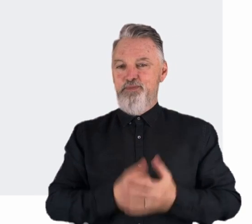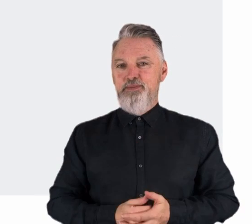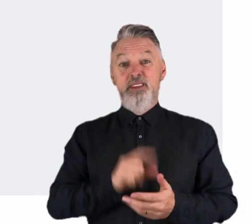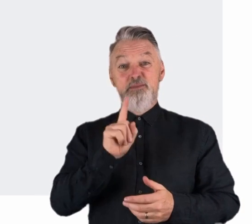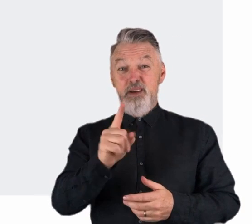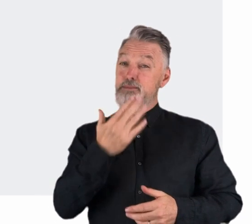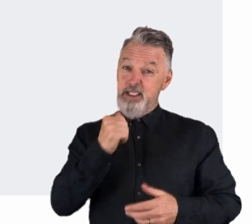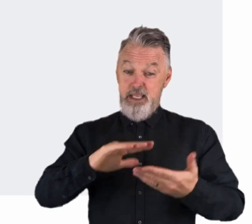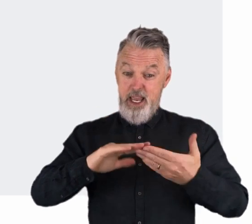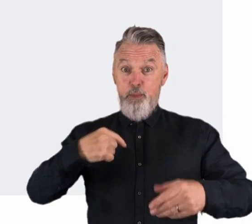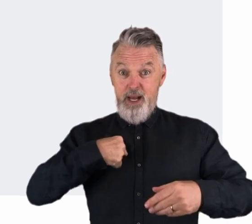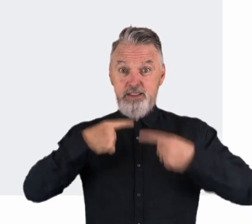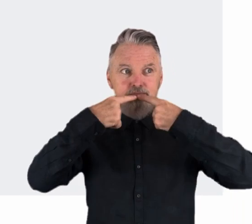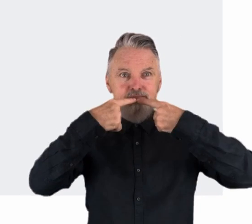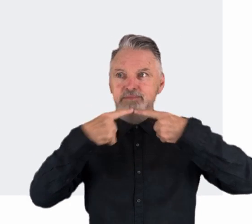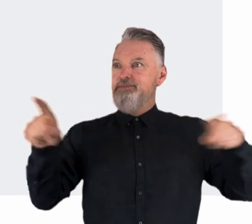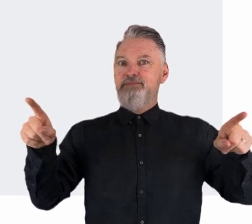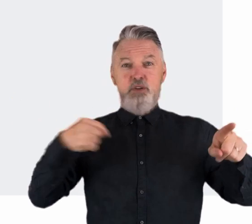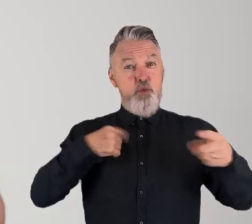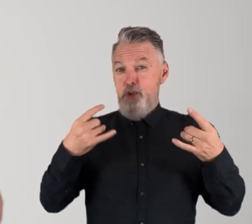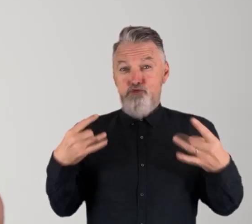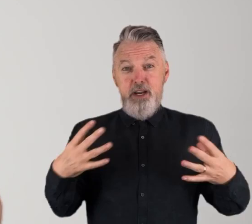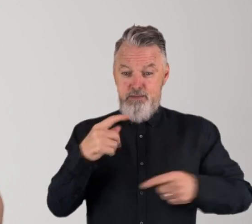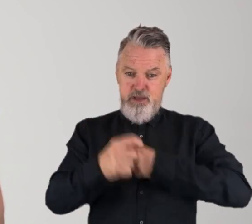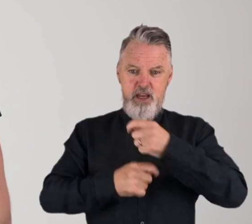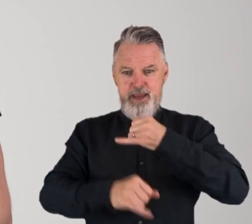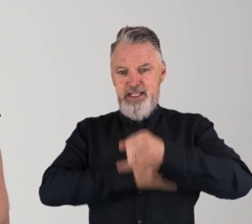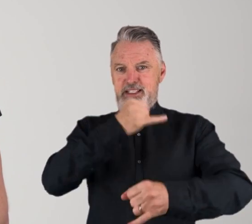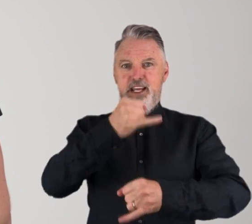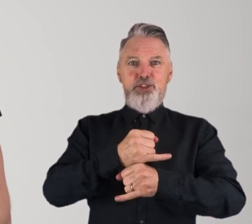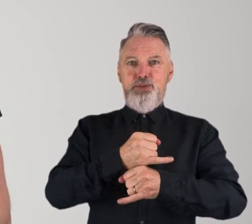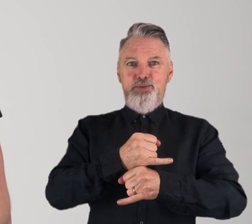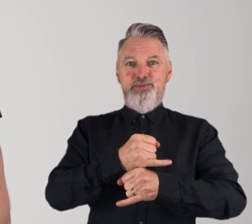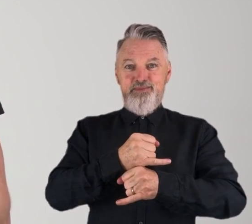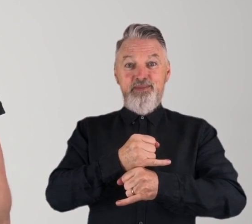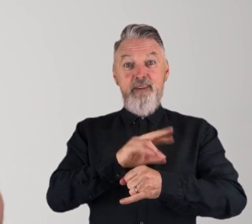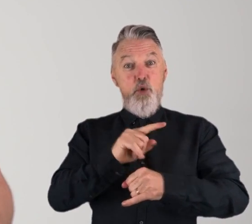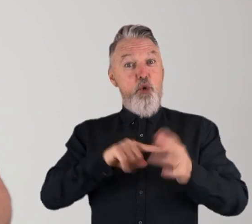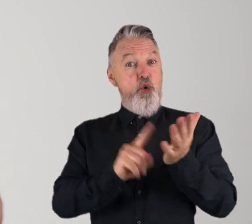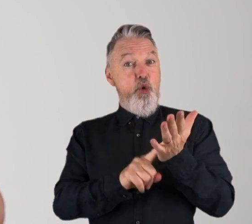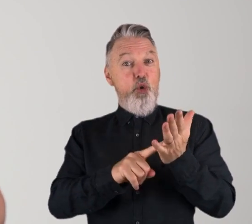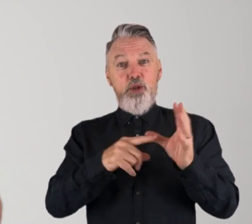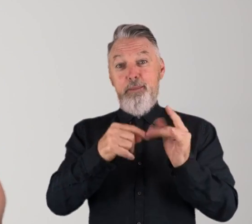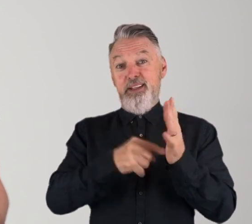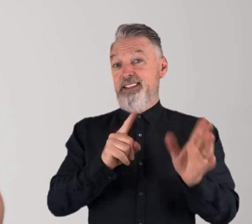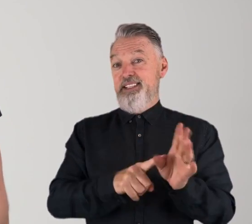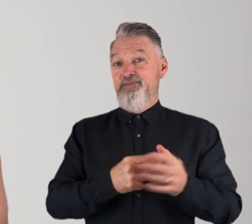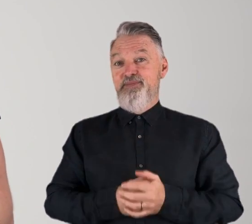We’re ready to build an international presence and be THE global outdoor brand for abilities as we build out our product. So we need your help.